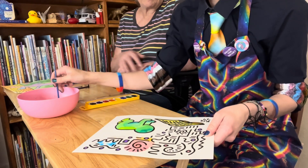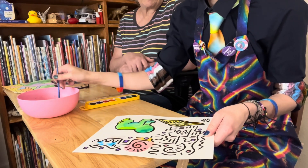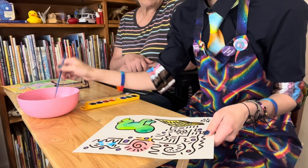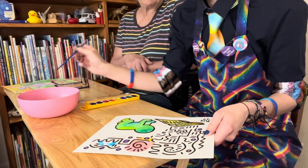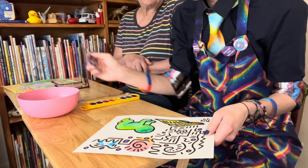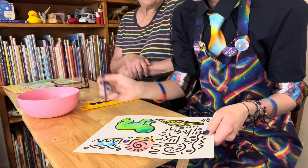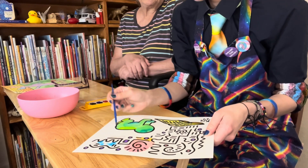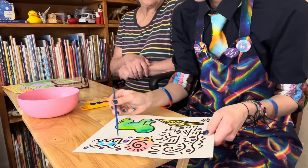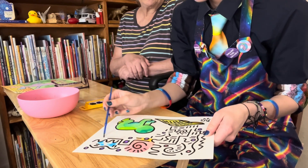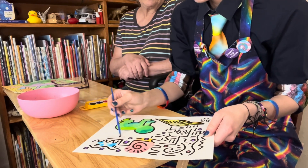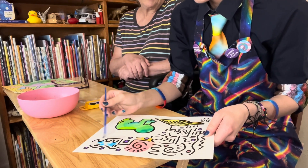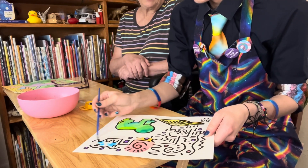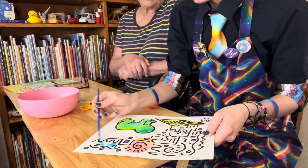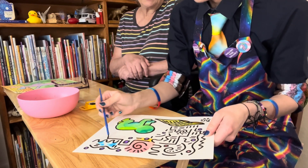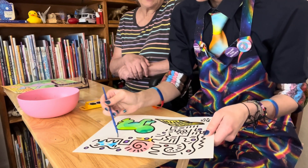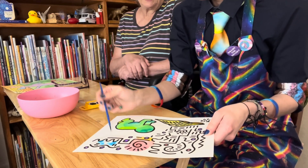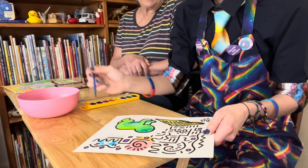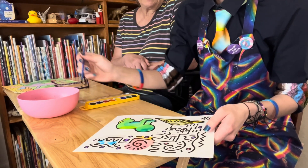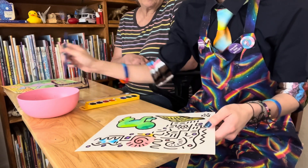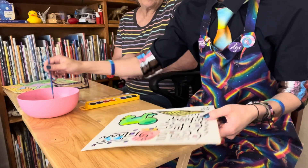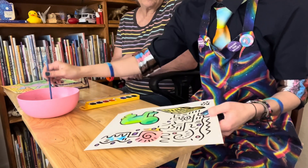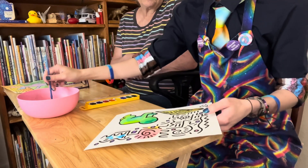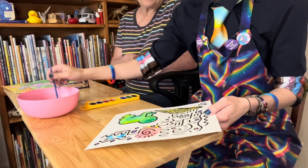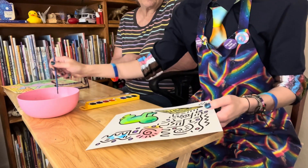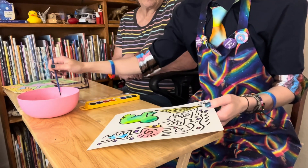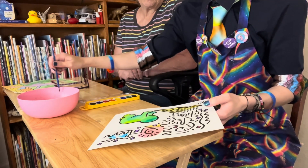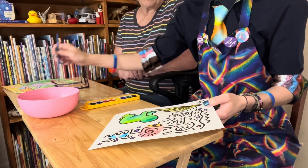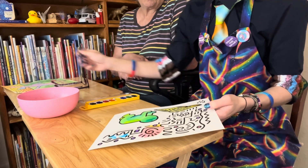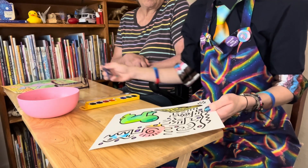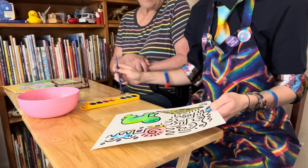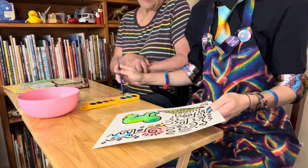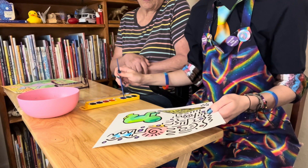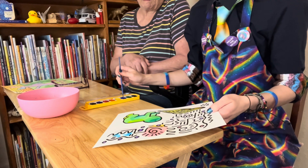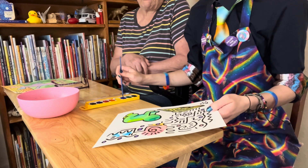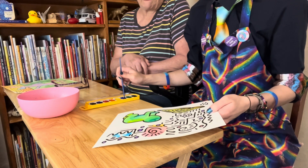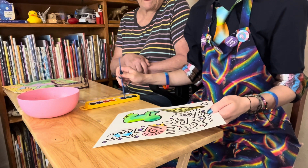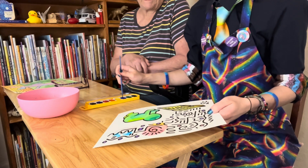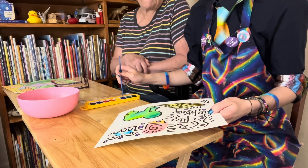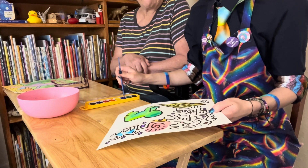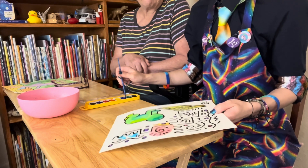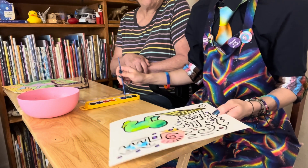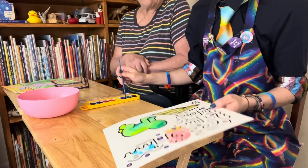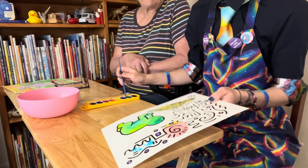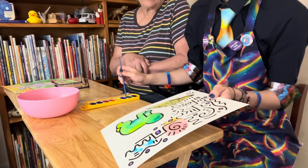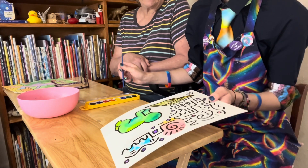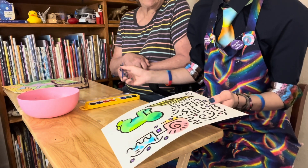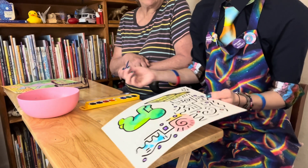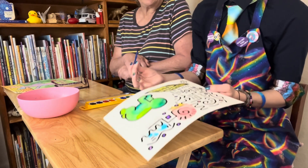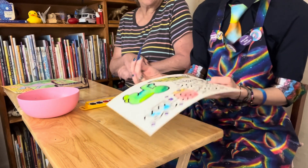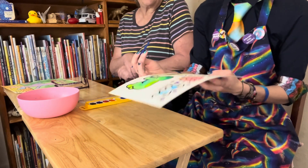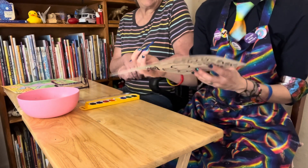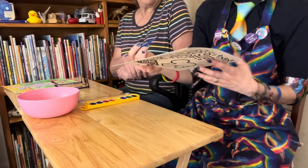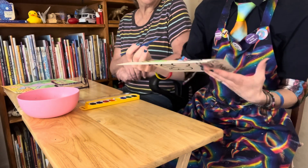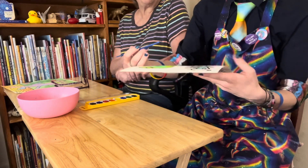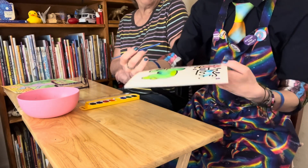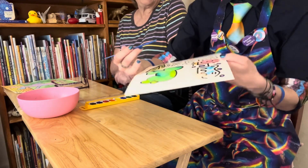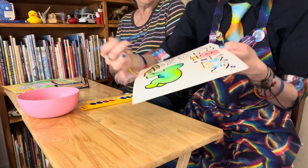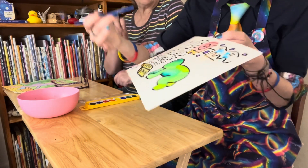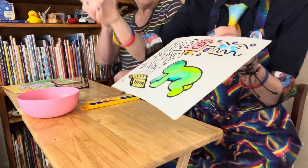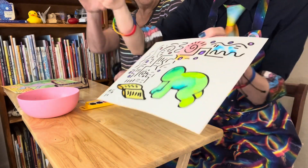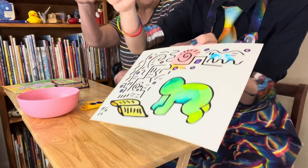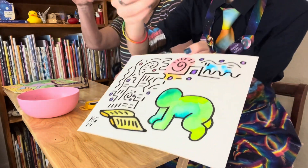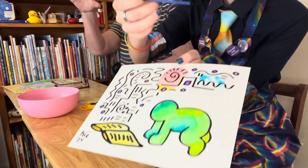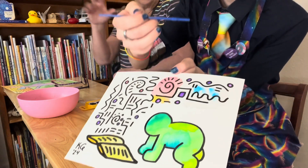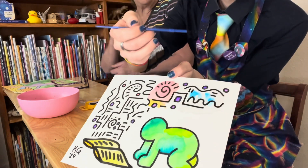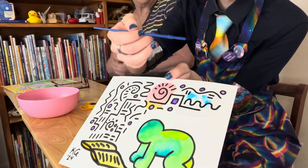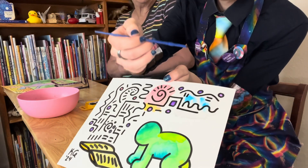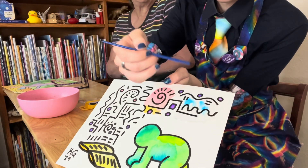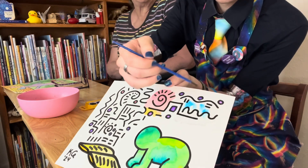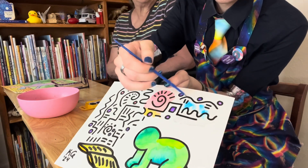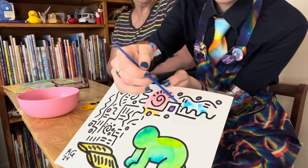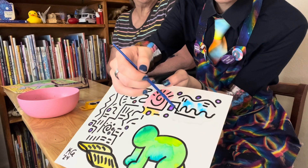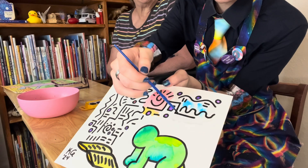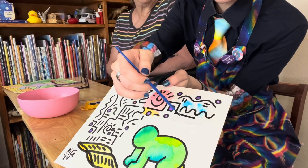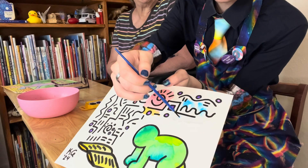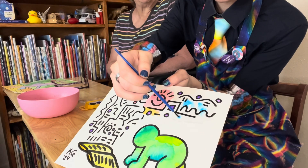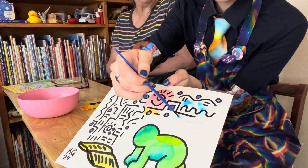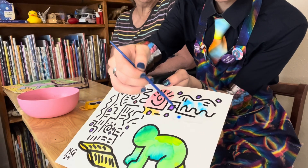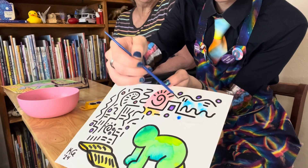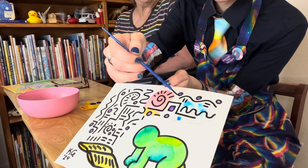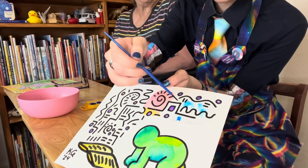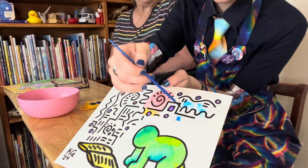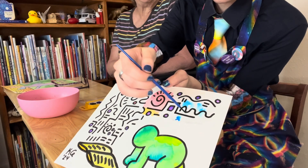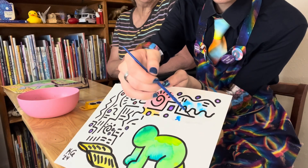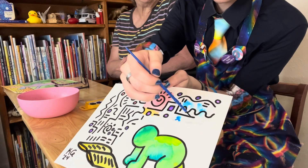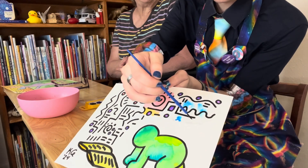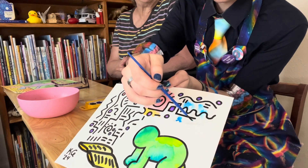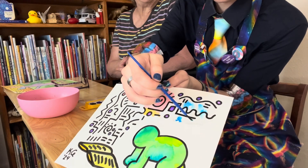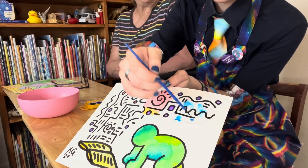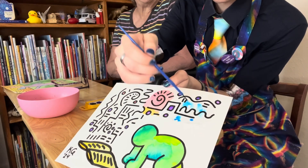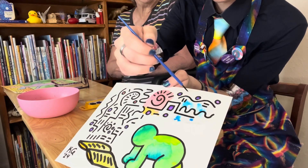show everyone. BARB: It's just kind of... KAI: A little bit of blue. BARB: Kind of just grabs the paint and *Pshooo*! KAI: Just touch it on